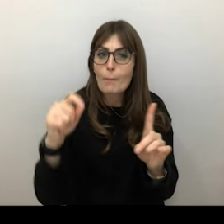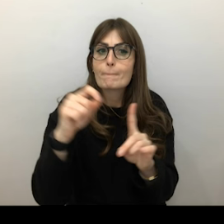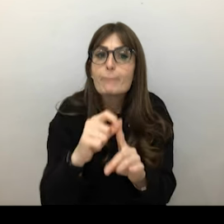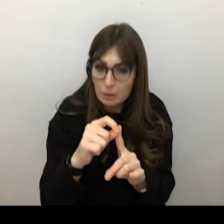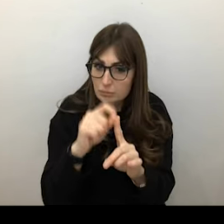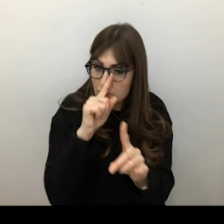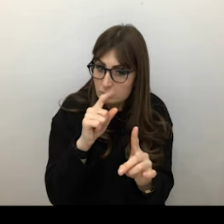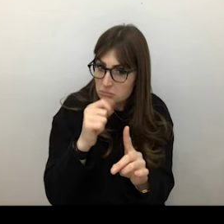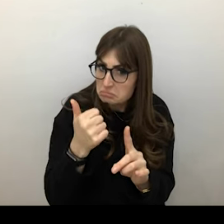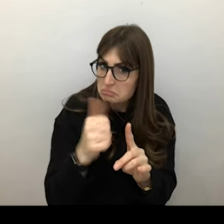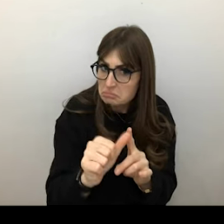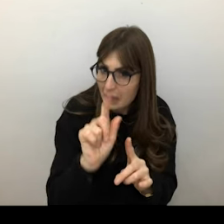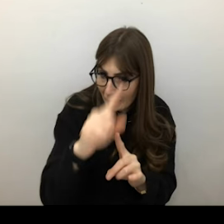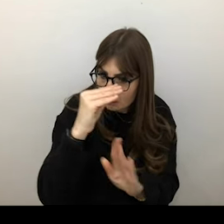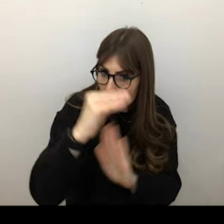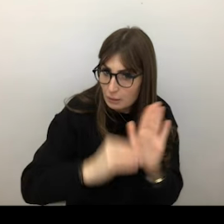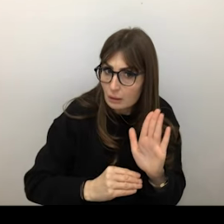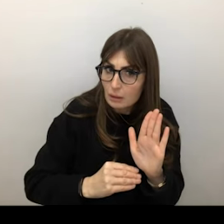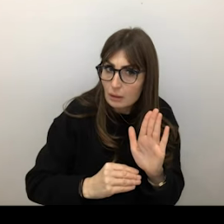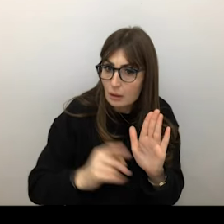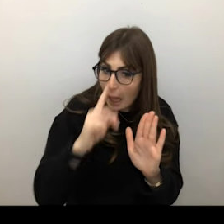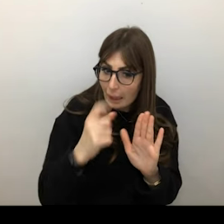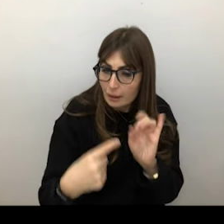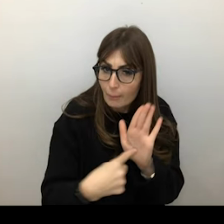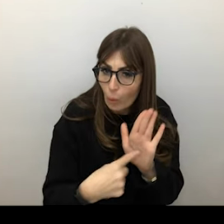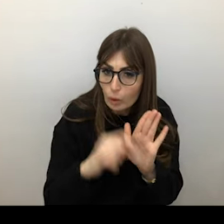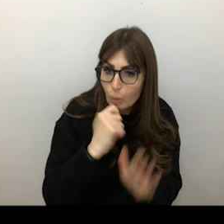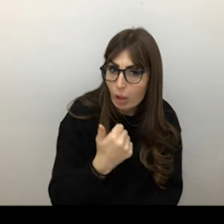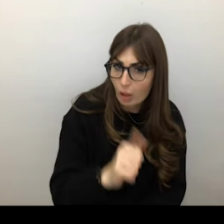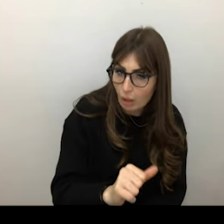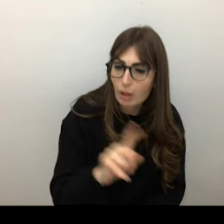terms may be appropriate. It's really important to note that responses to